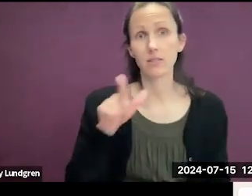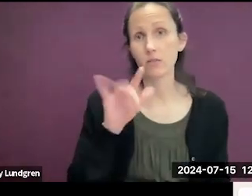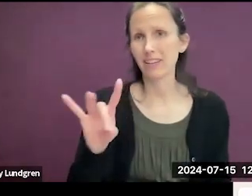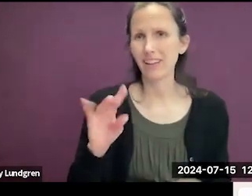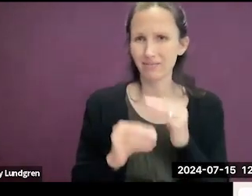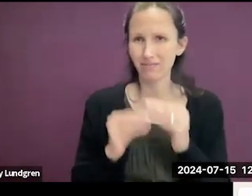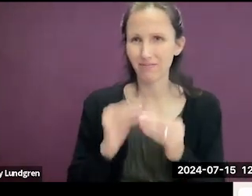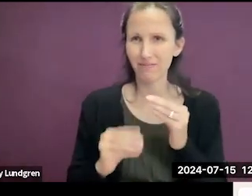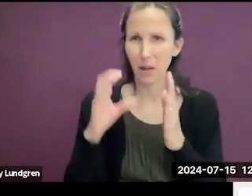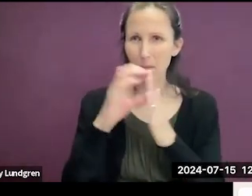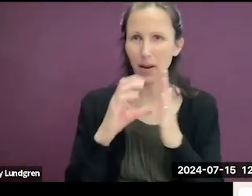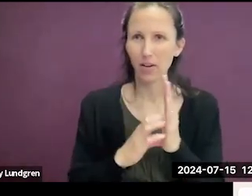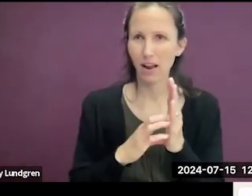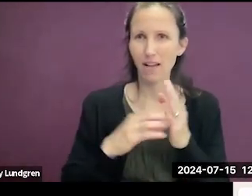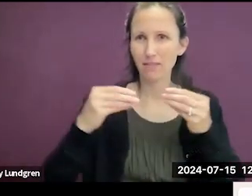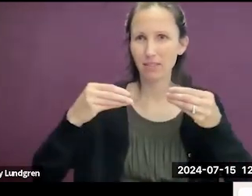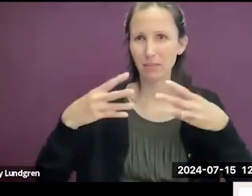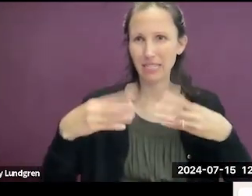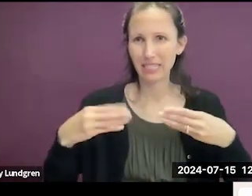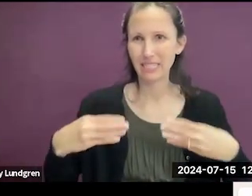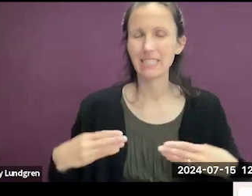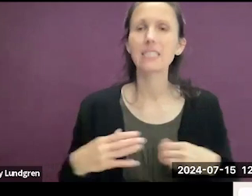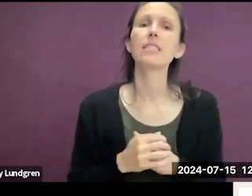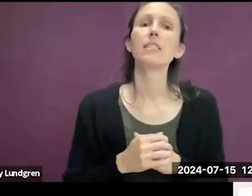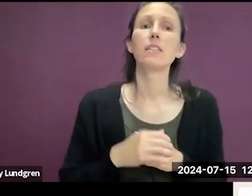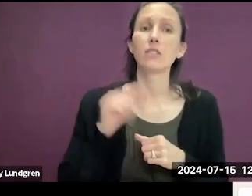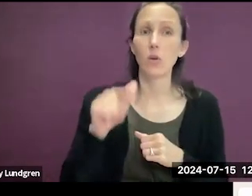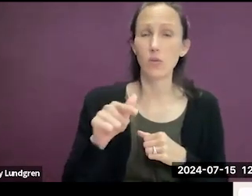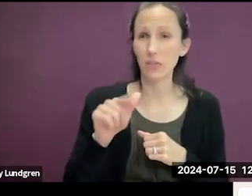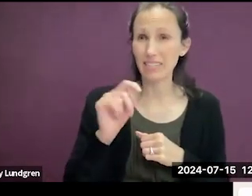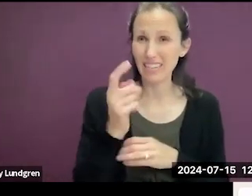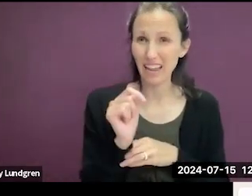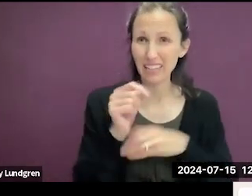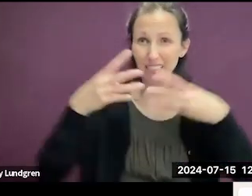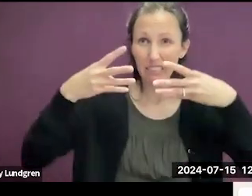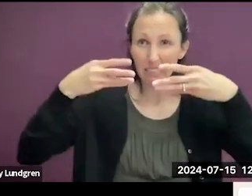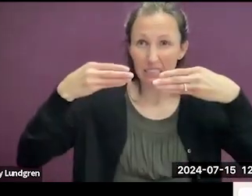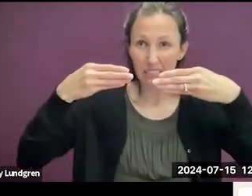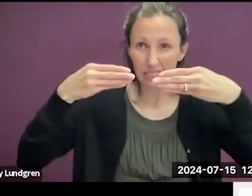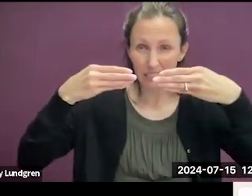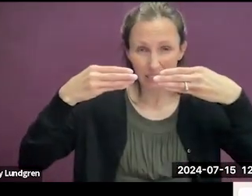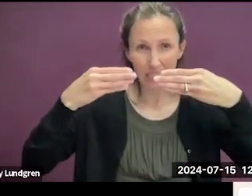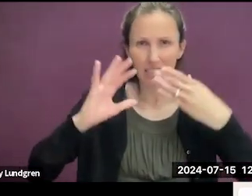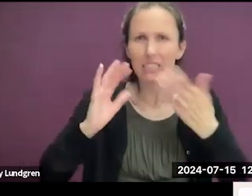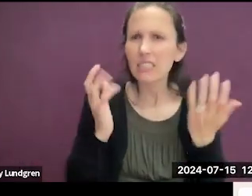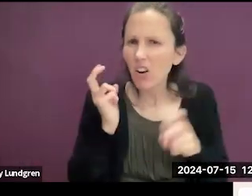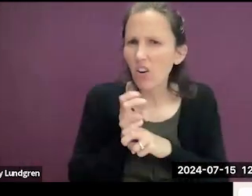So our text on this slide is too close together, and it's making this harder to read. How do I increase my line spacing,